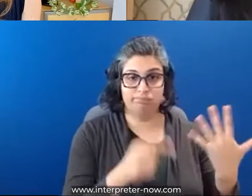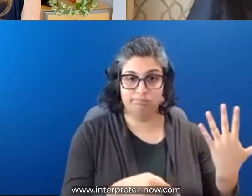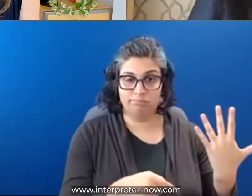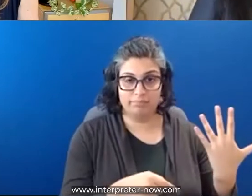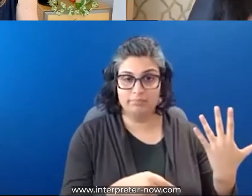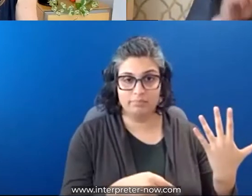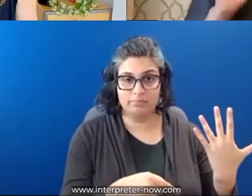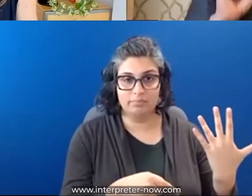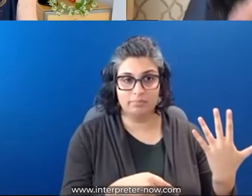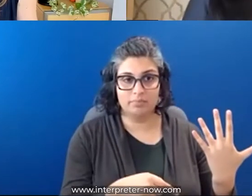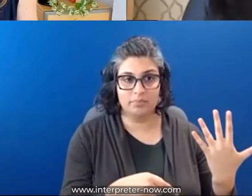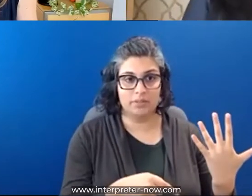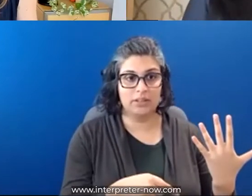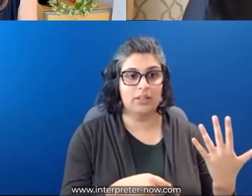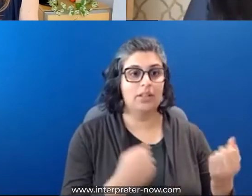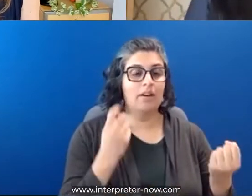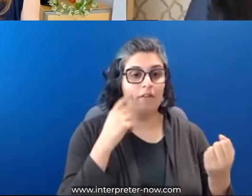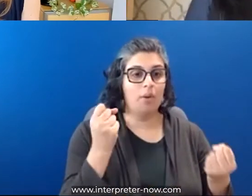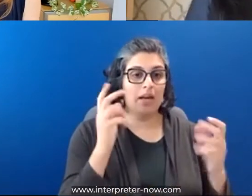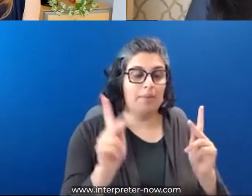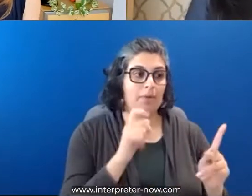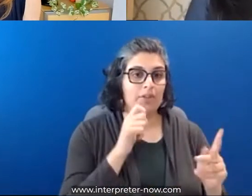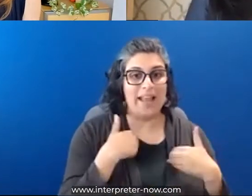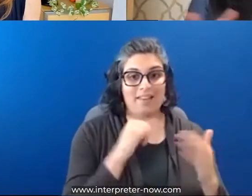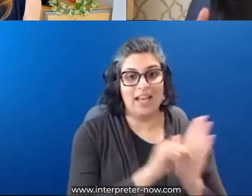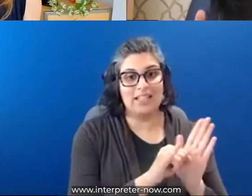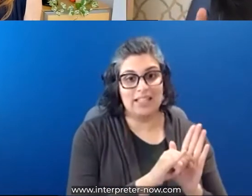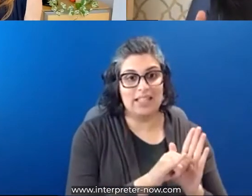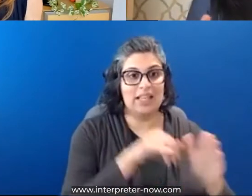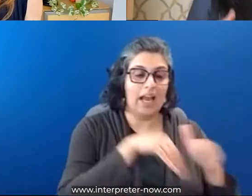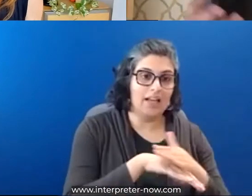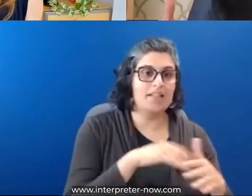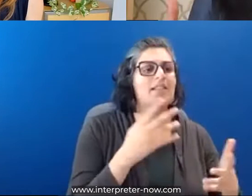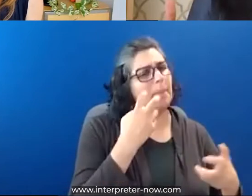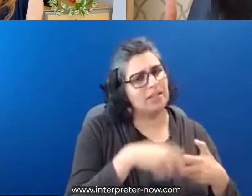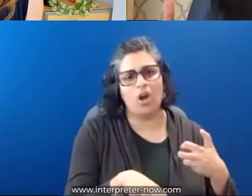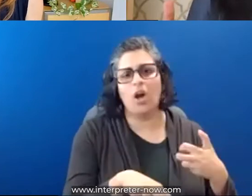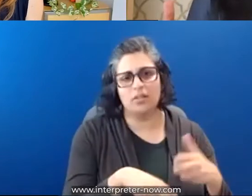Right. Like for a lot of folks without IDs and access, it makes it really hard if you have a voter ID law. We understand that access part.